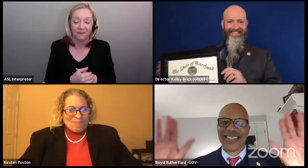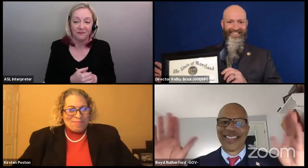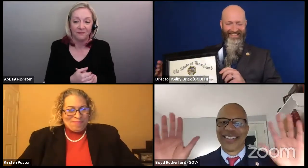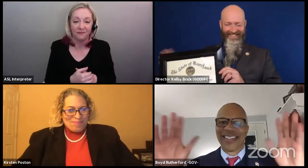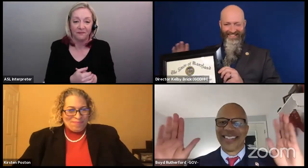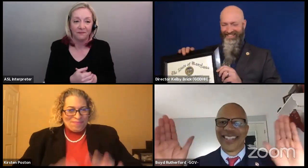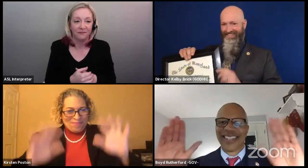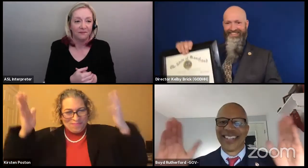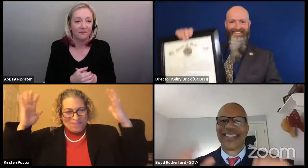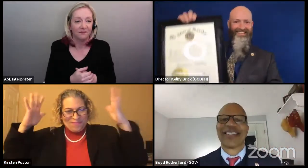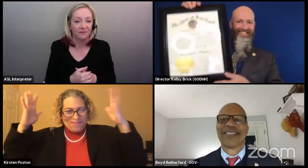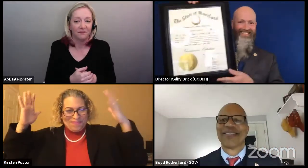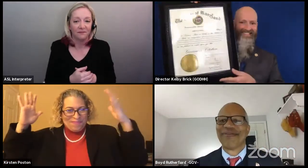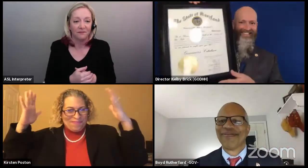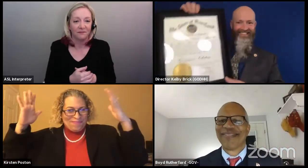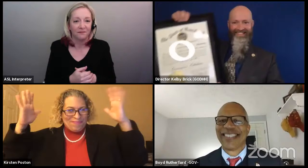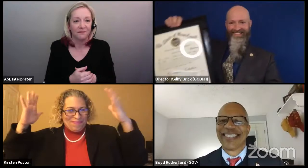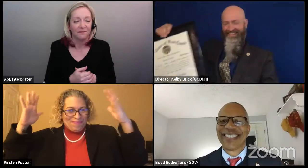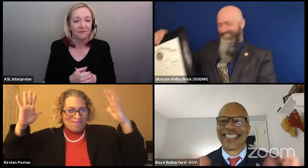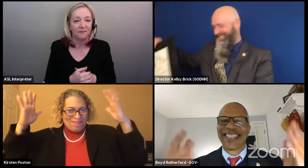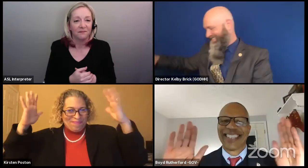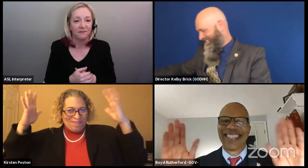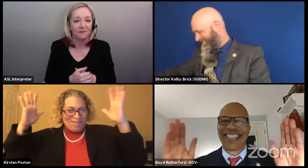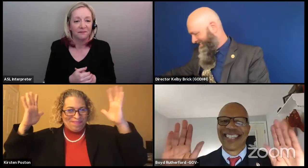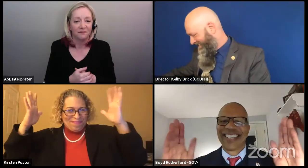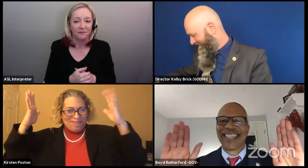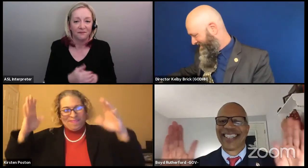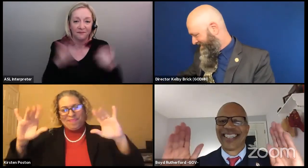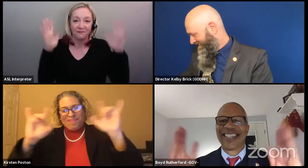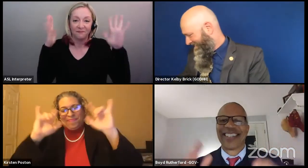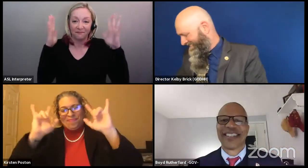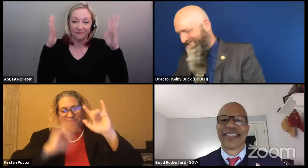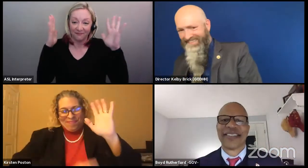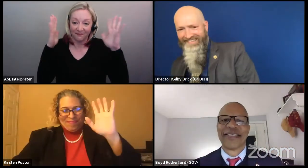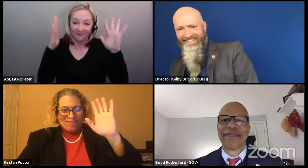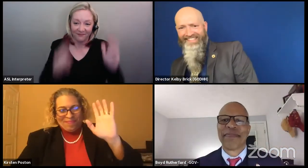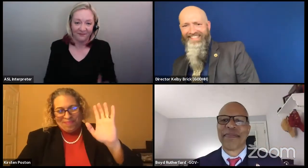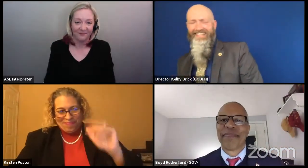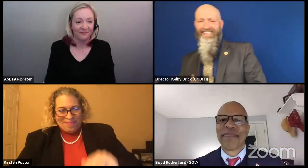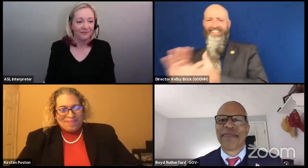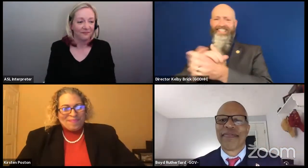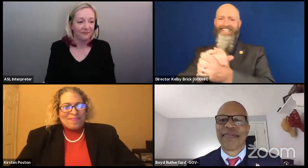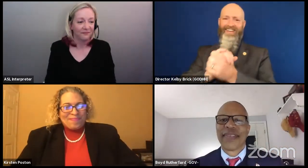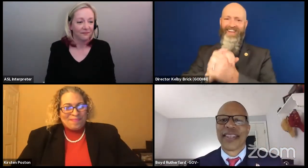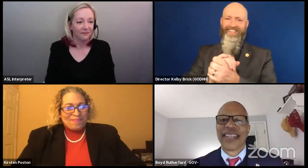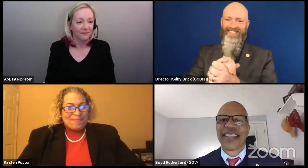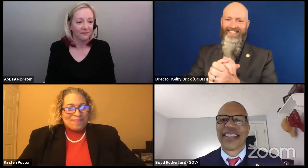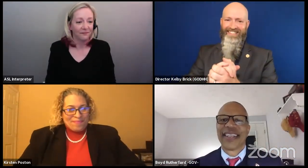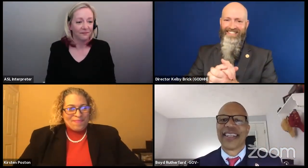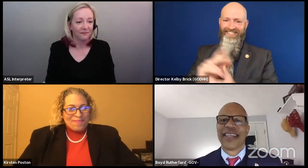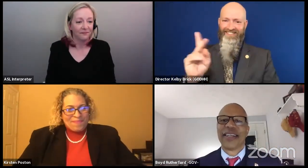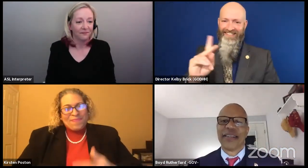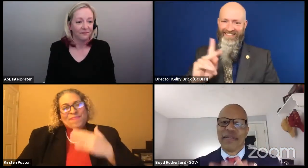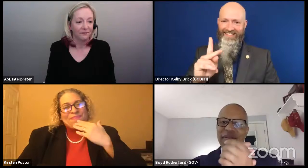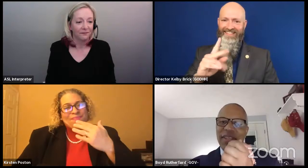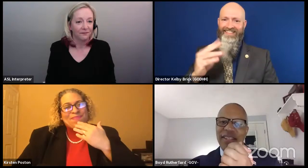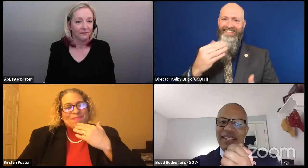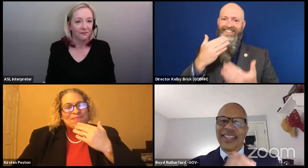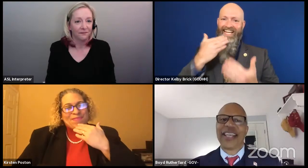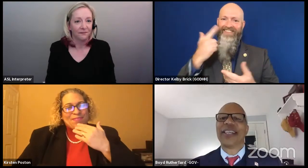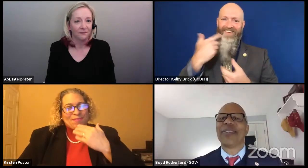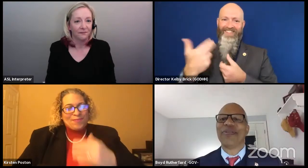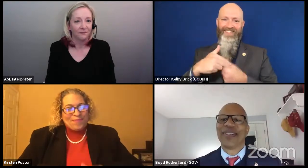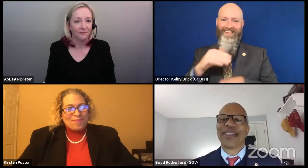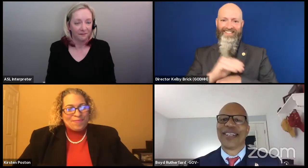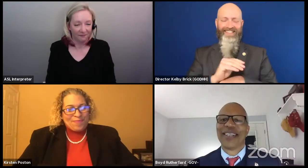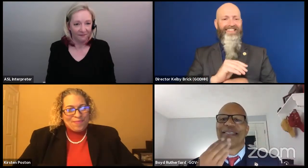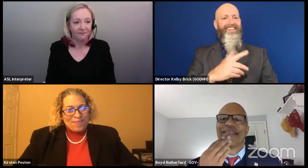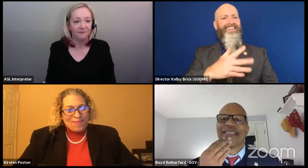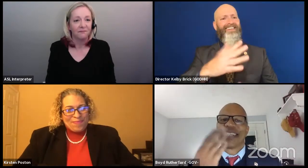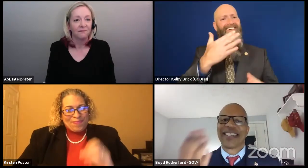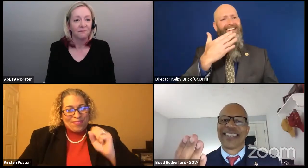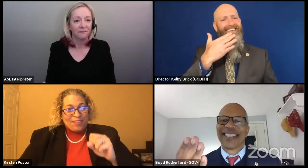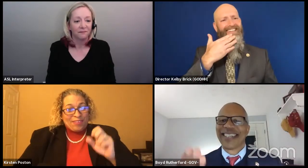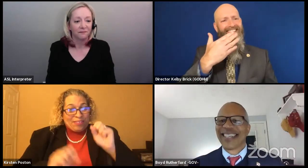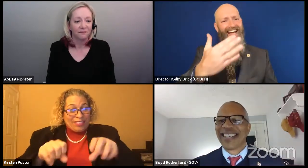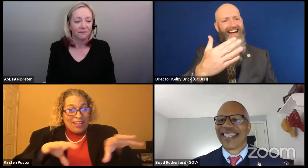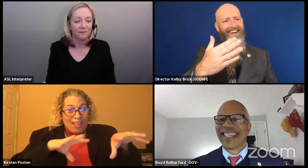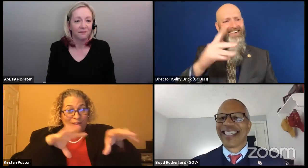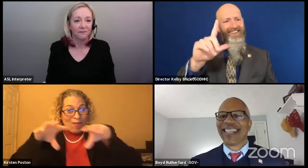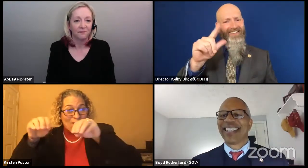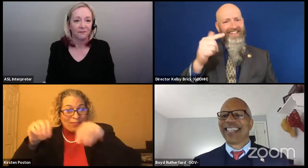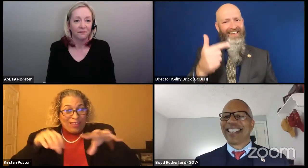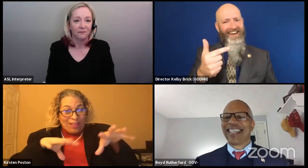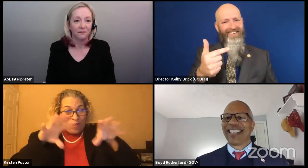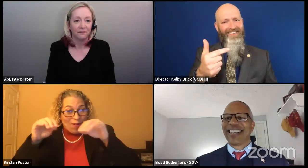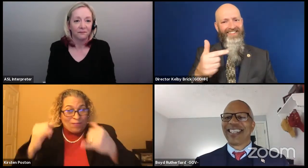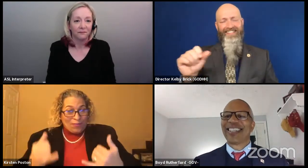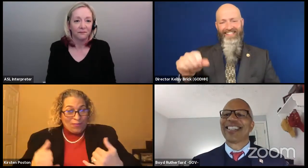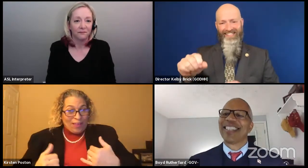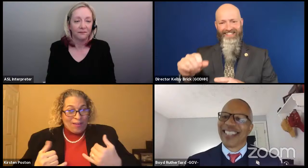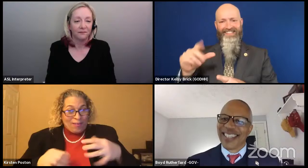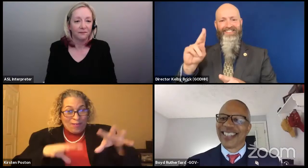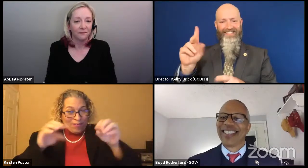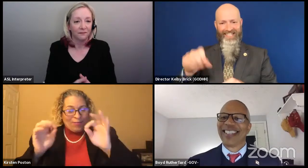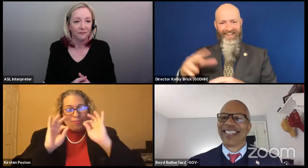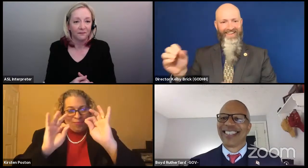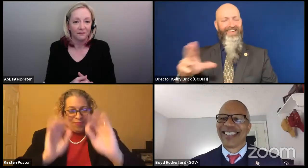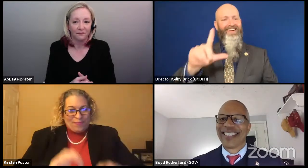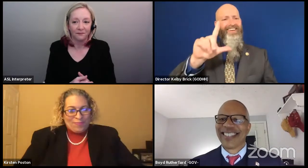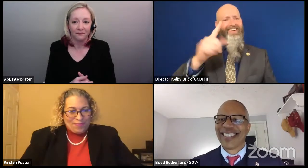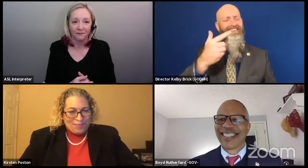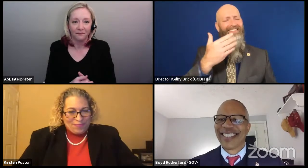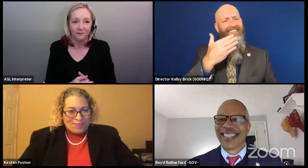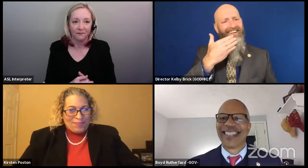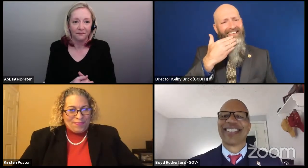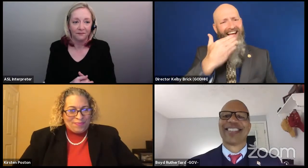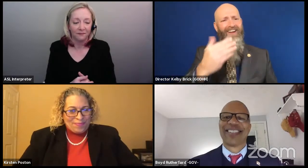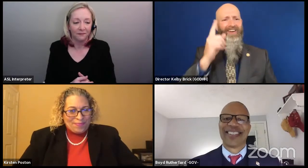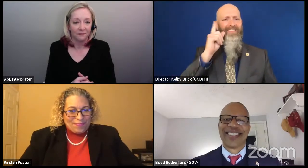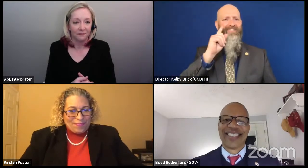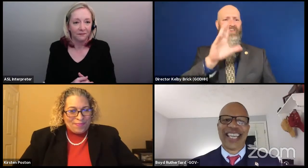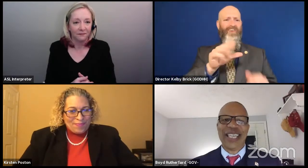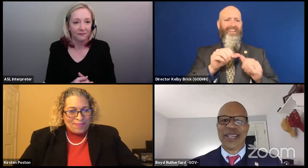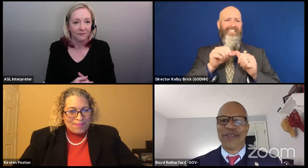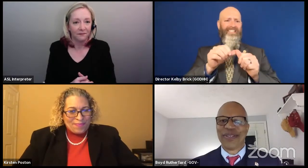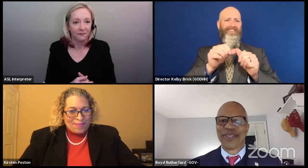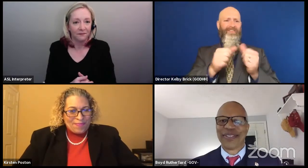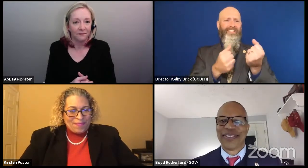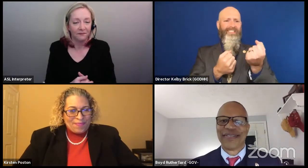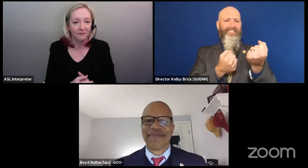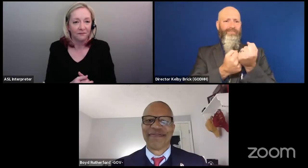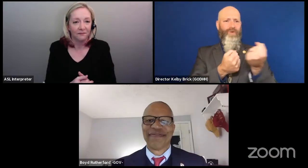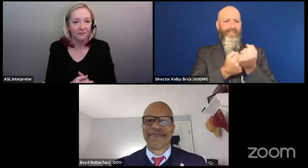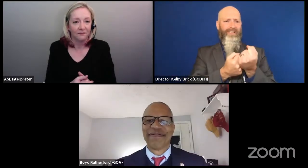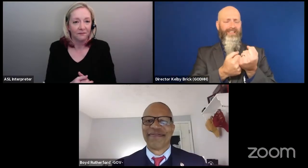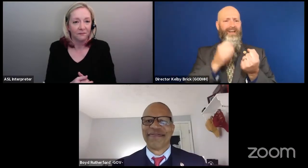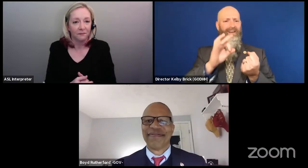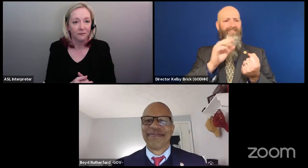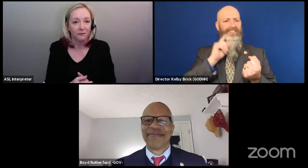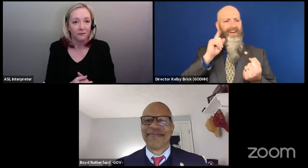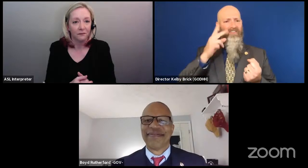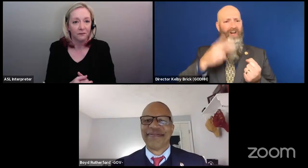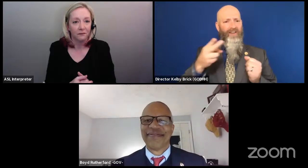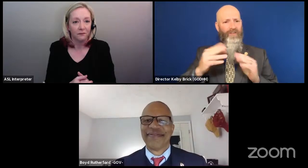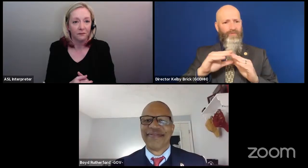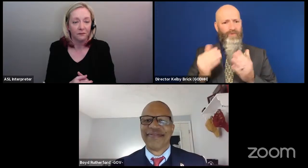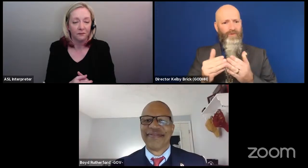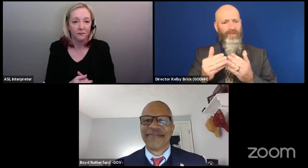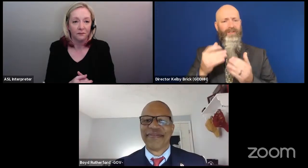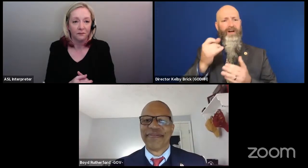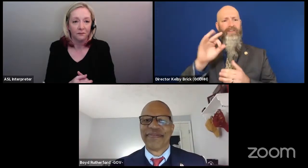Thank you for your continued and ongoing support of the Deaf and hard of